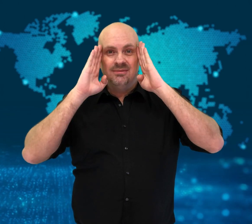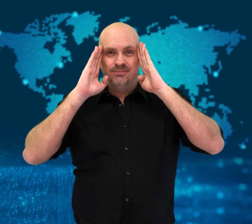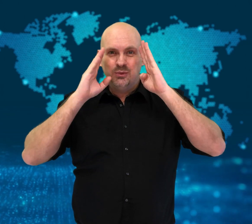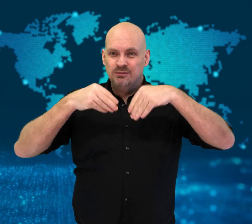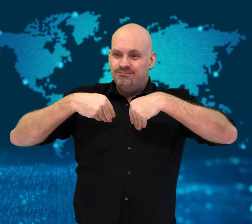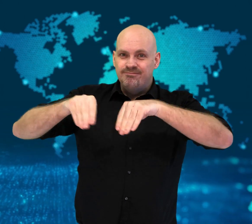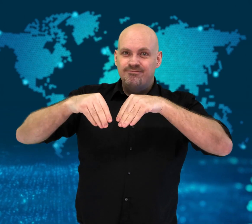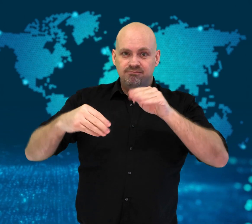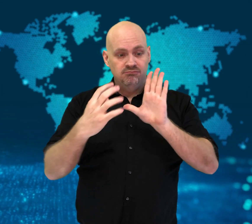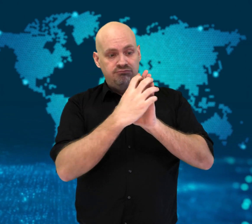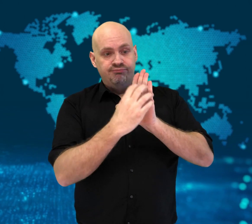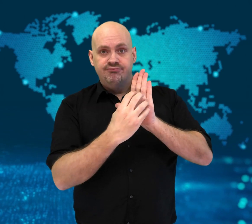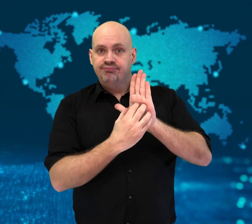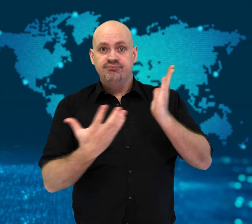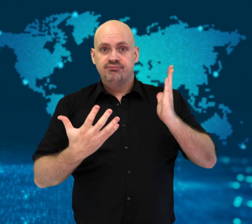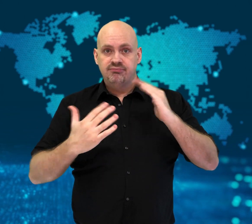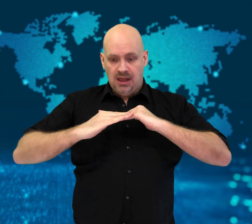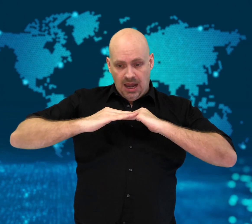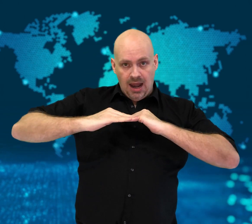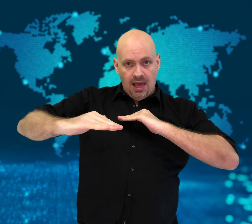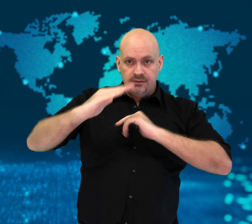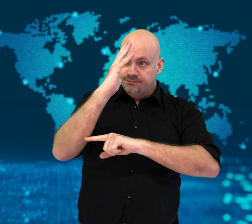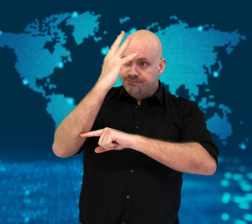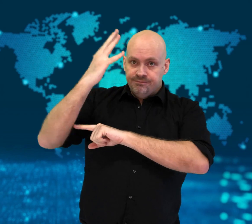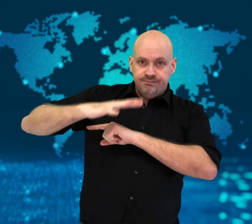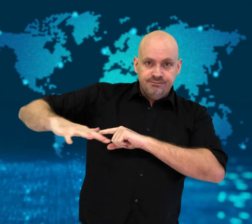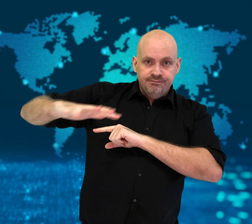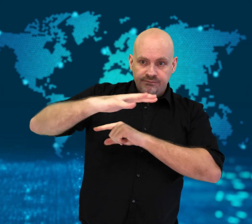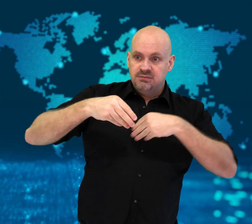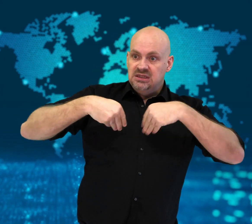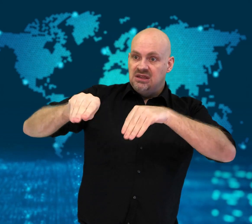rainforest on Facebook Marketplace,